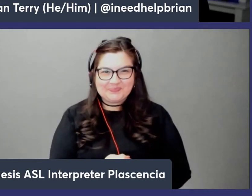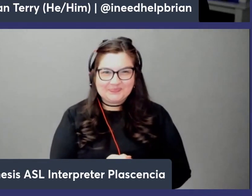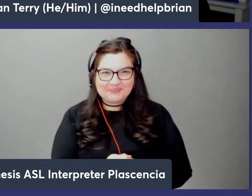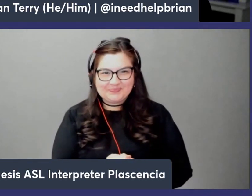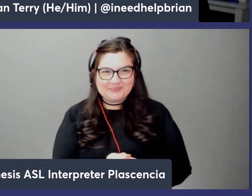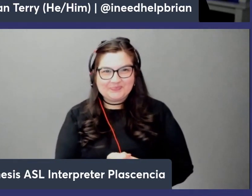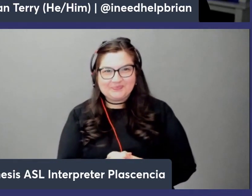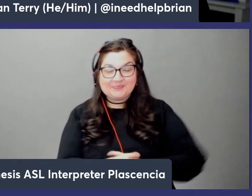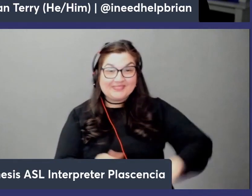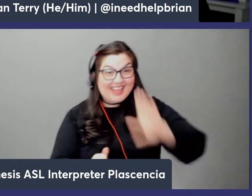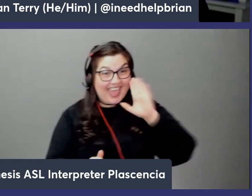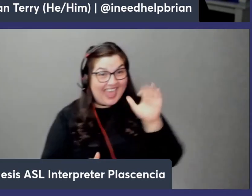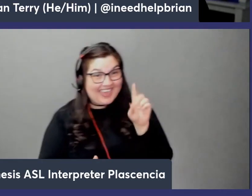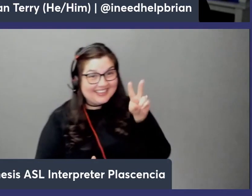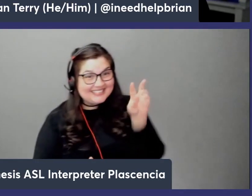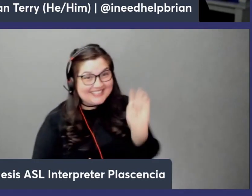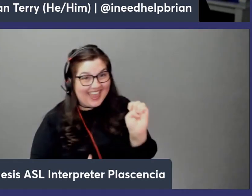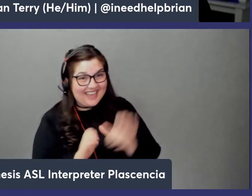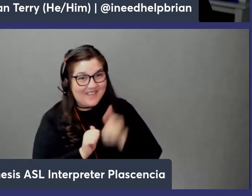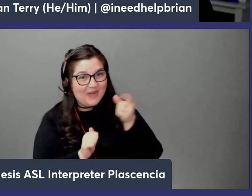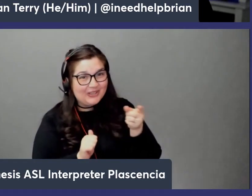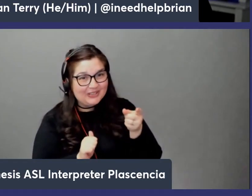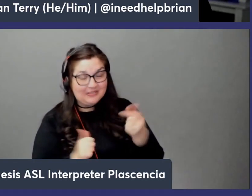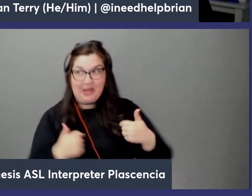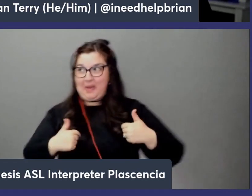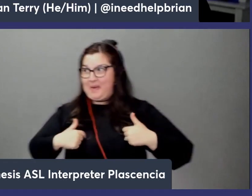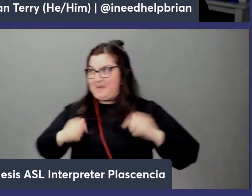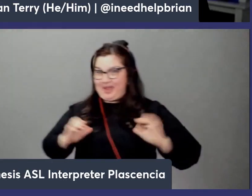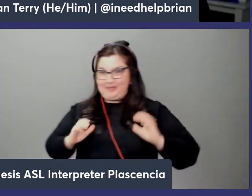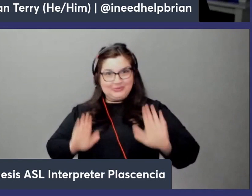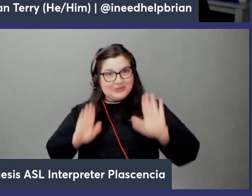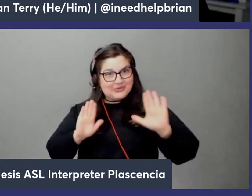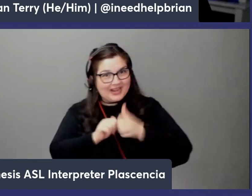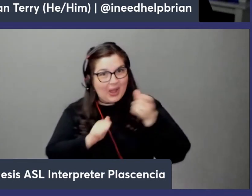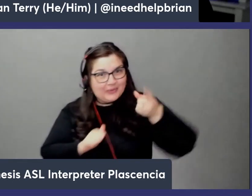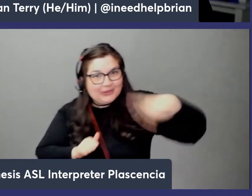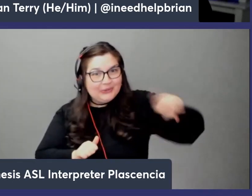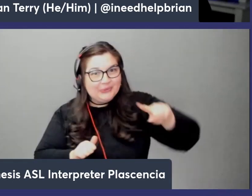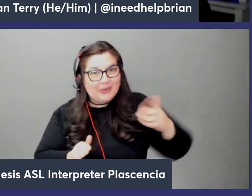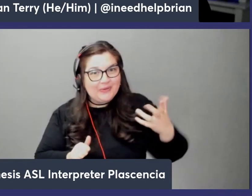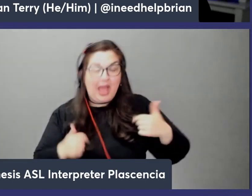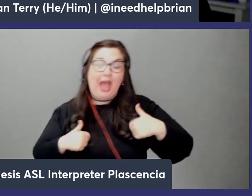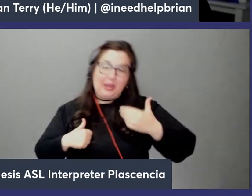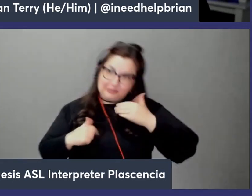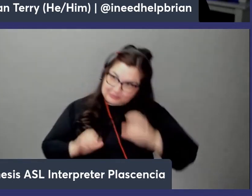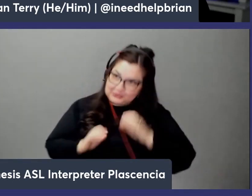Hey, Dave, how are you? I'm doing great, how about you? How're you all doing today? - I'm doing well. I'm great. - I appreciate you joining us.